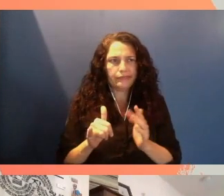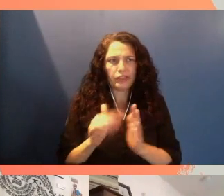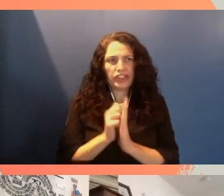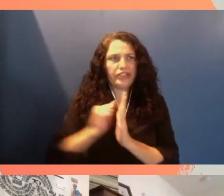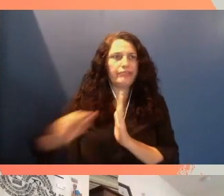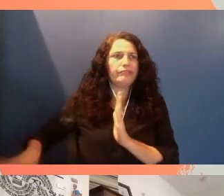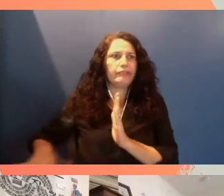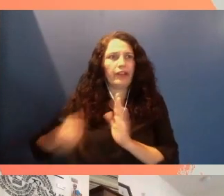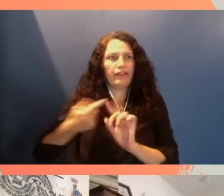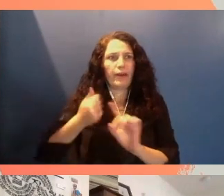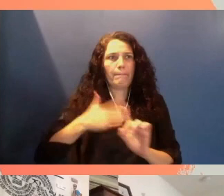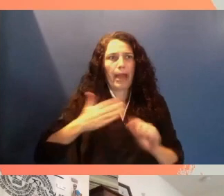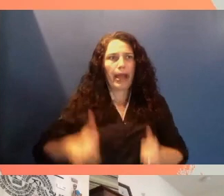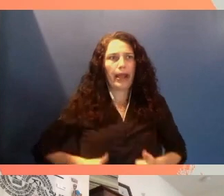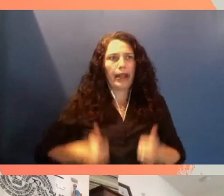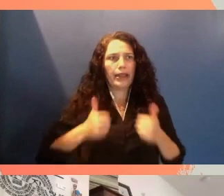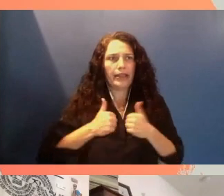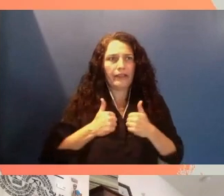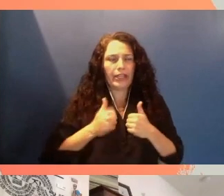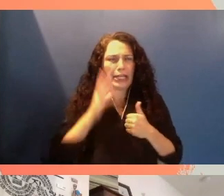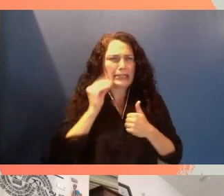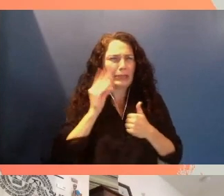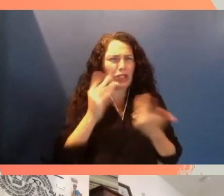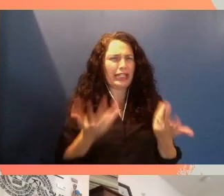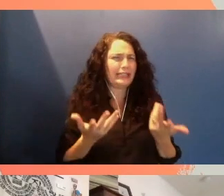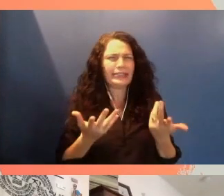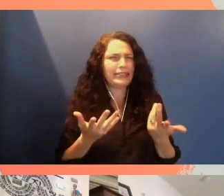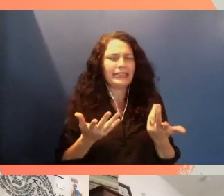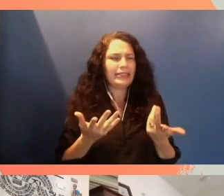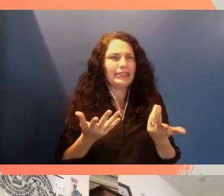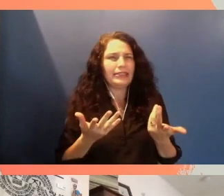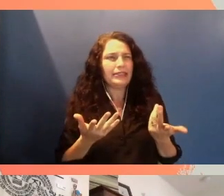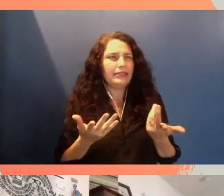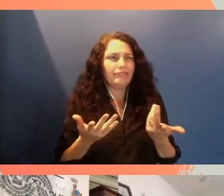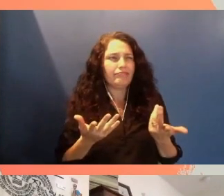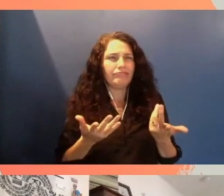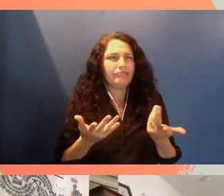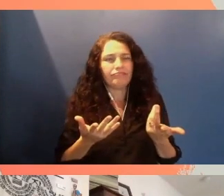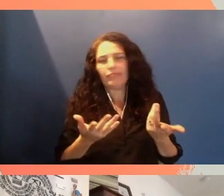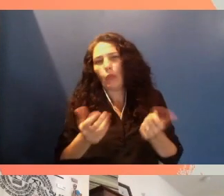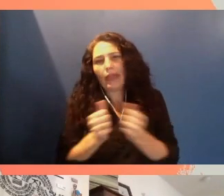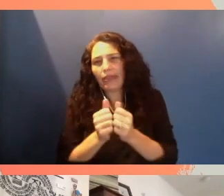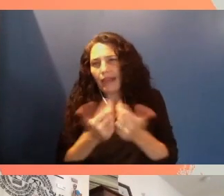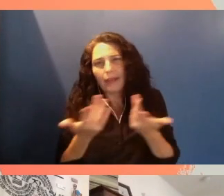in a way that's quote unquote truthful. And I think also the idea that